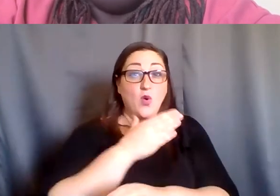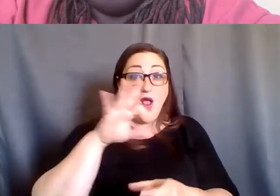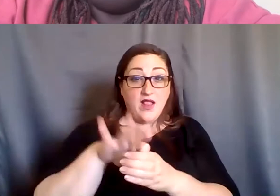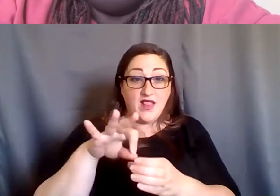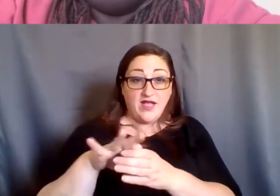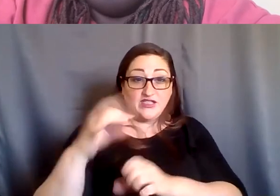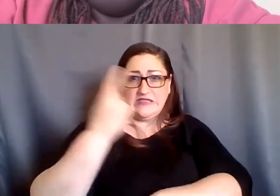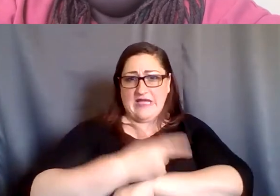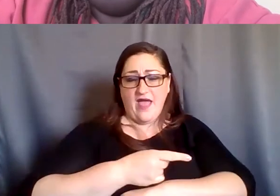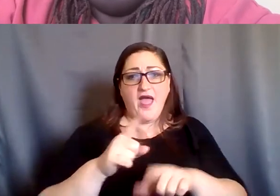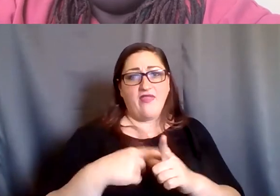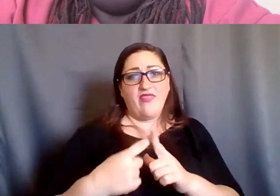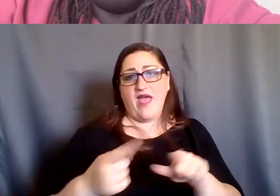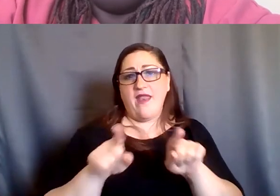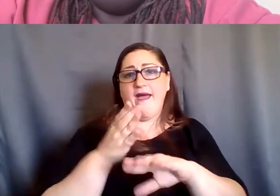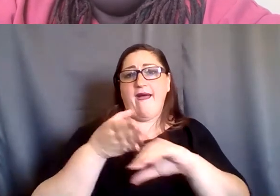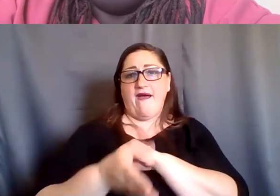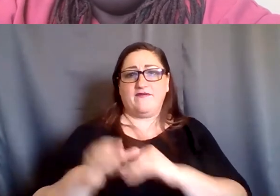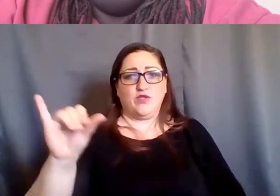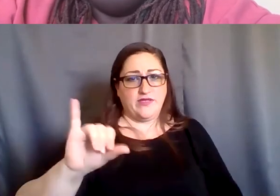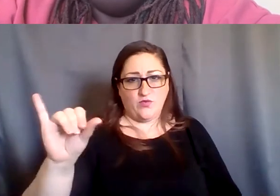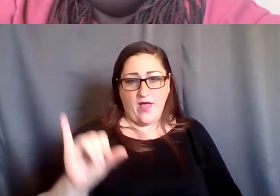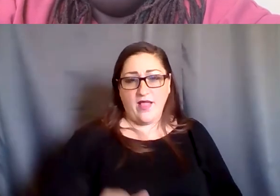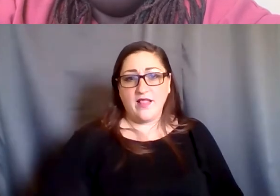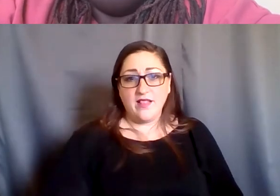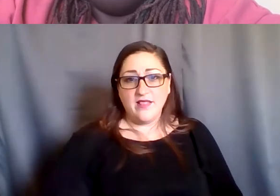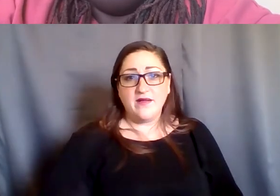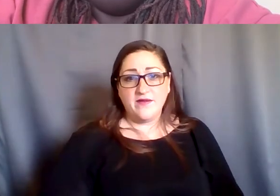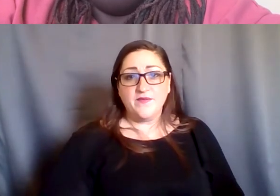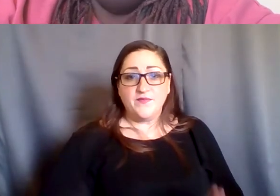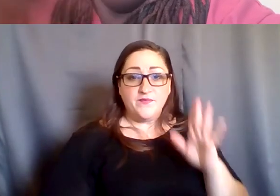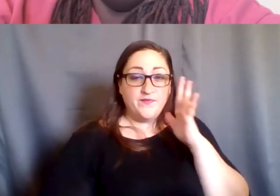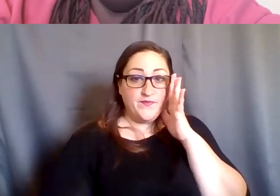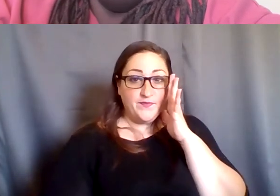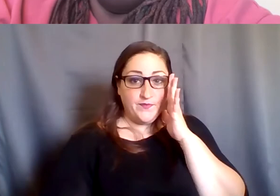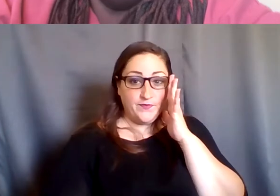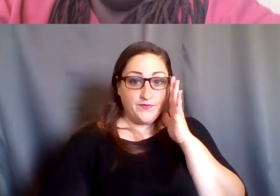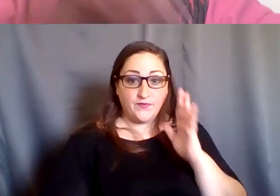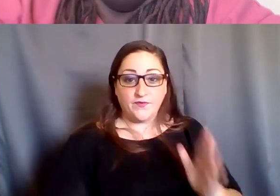So I think that that’s the route to go. I also want to see short-term solutions.